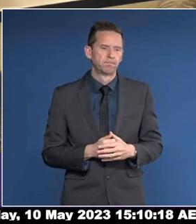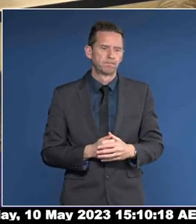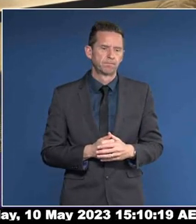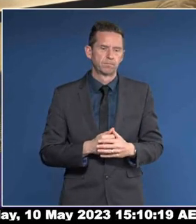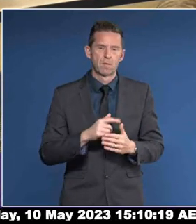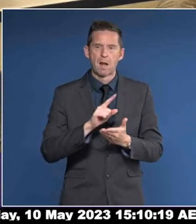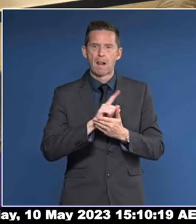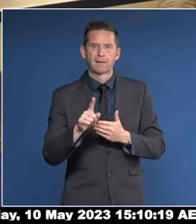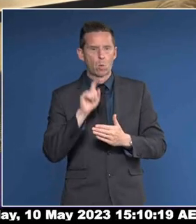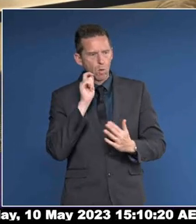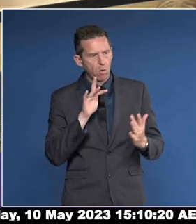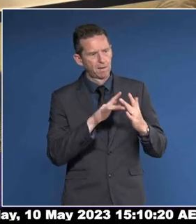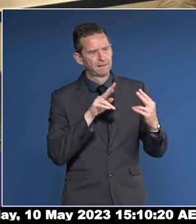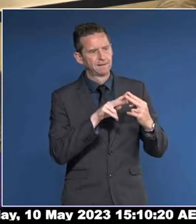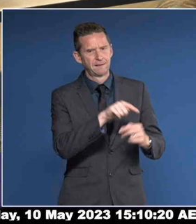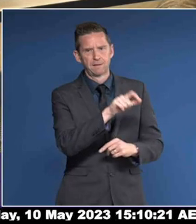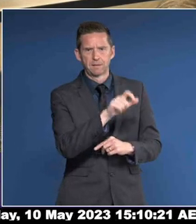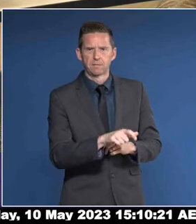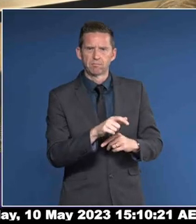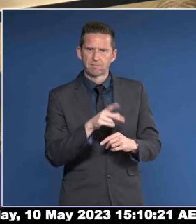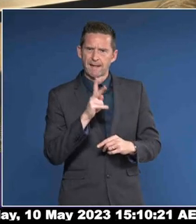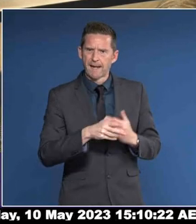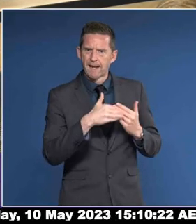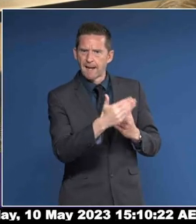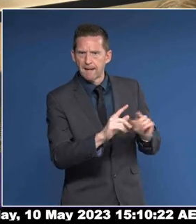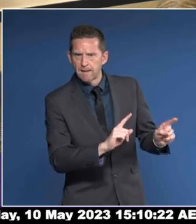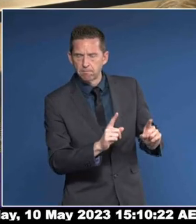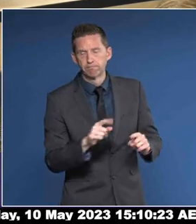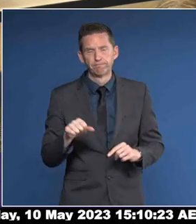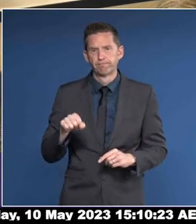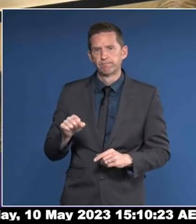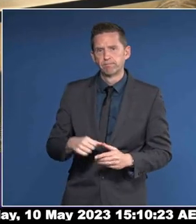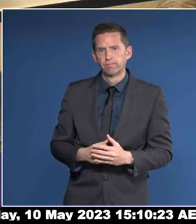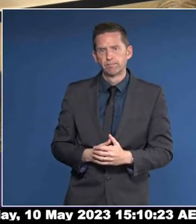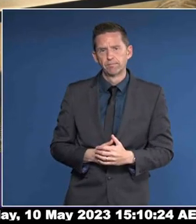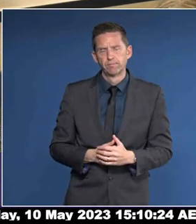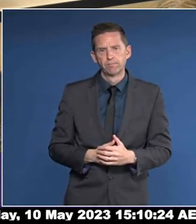Yes. MS MAHONY: Developing relationships with the patient and, where